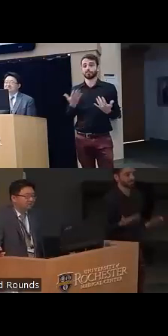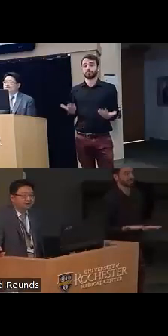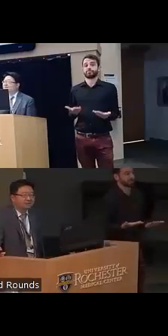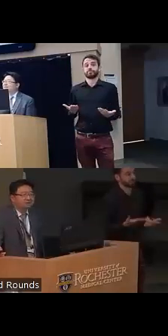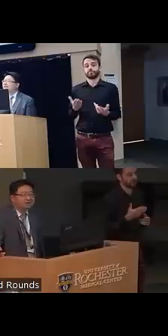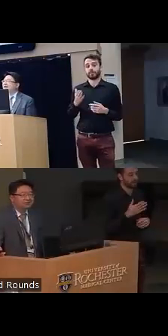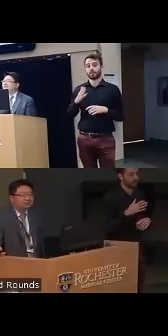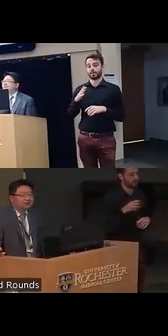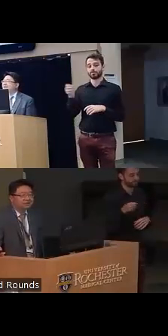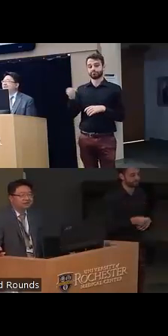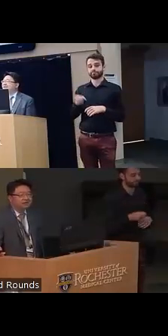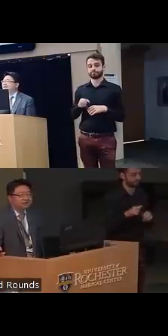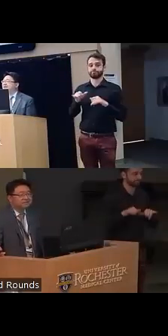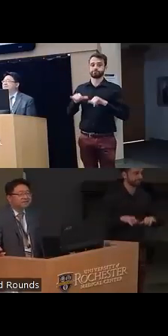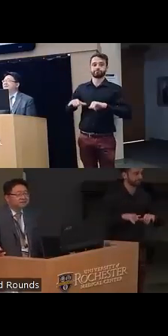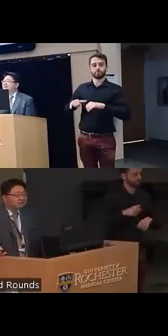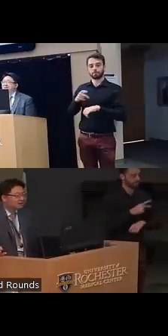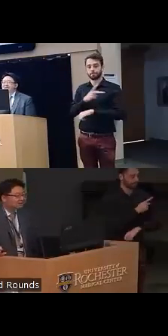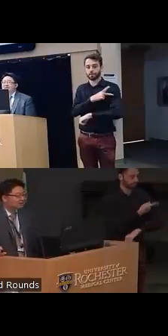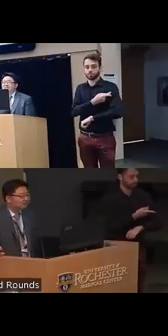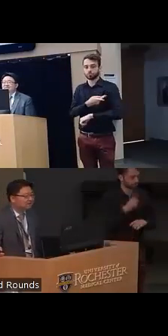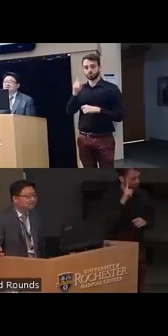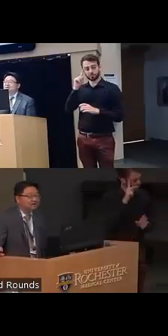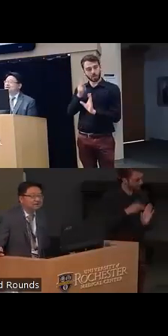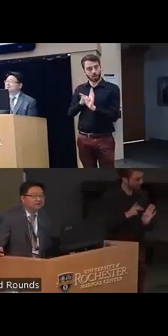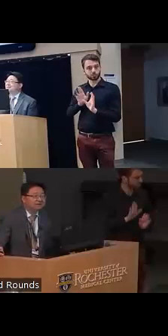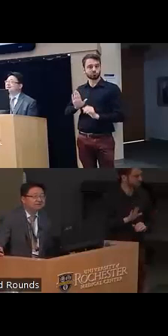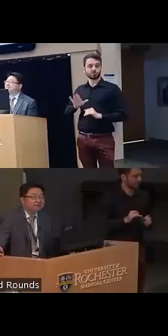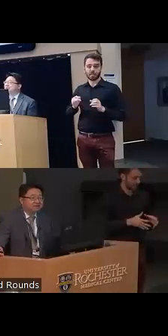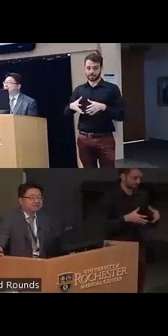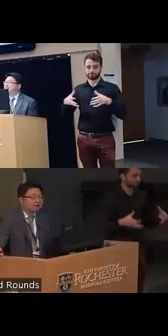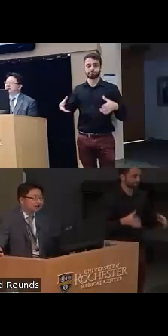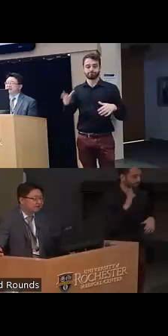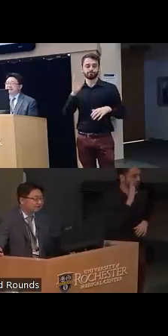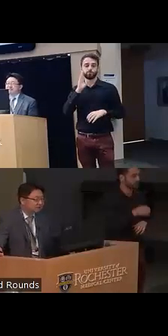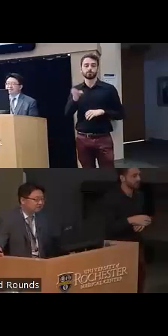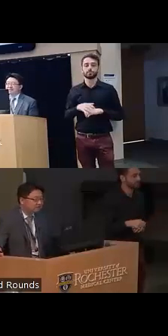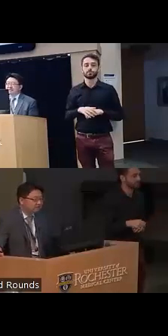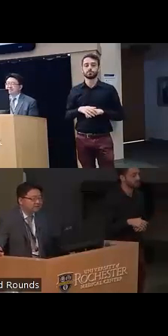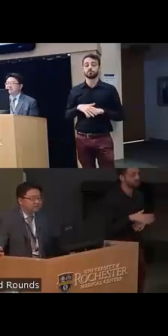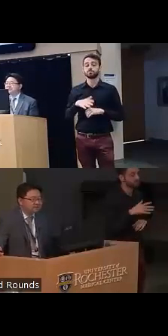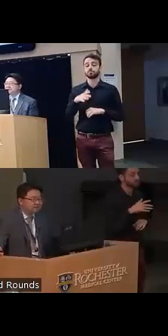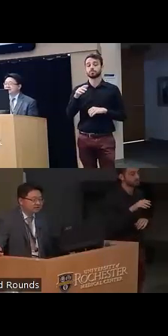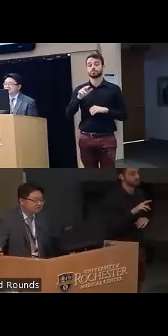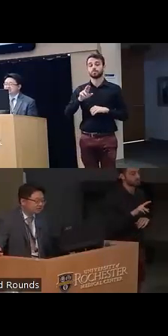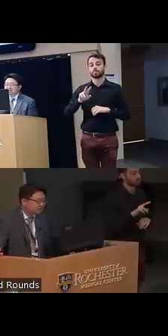believe it or not we will expand the Psychiatry unit by renovating 49 200 inpatient Psychiatry